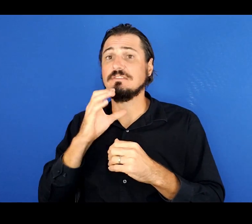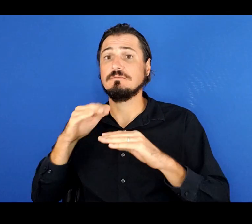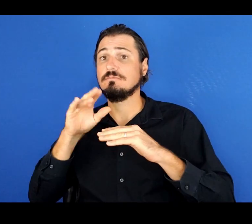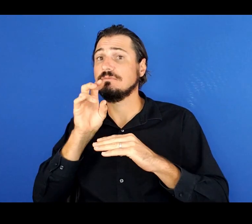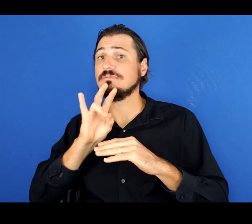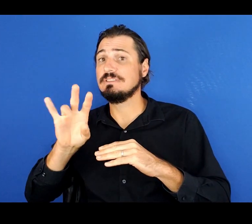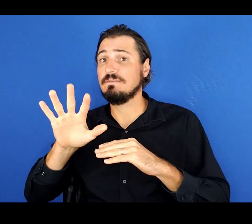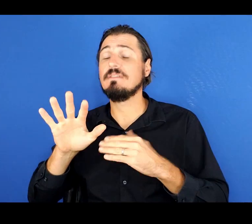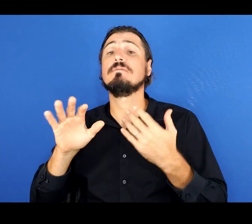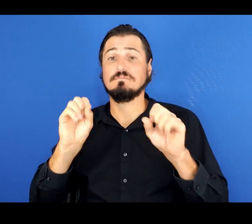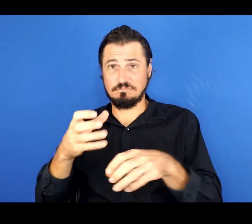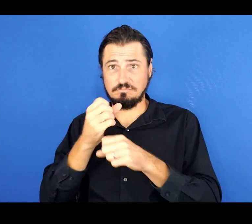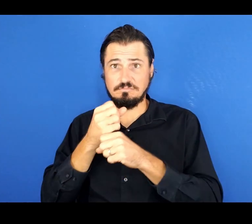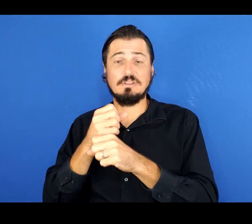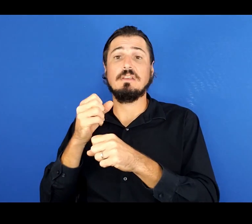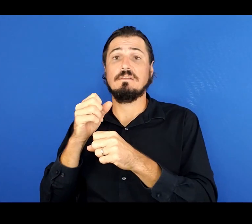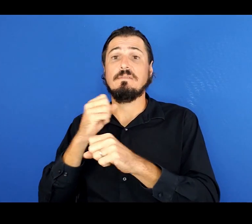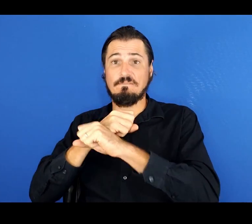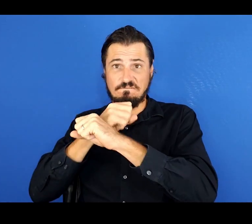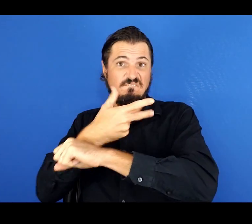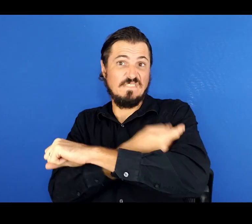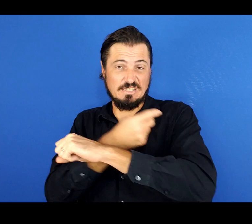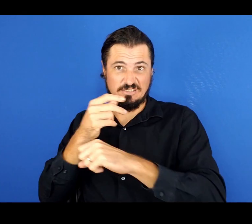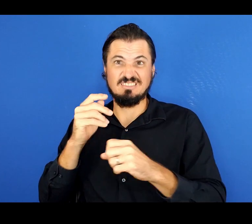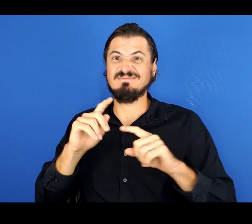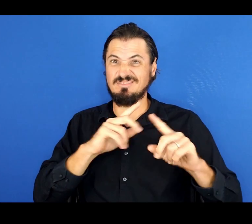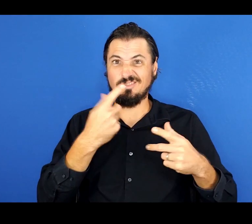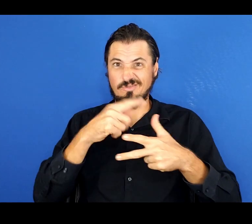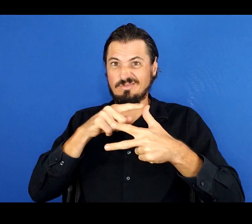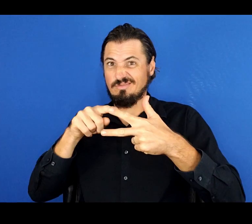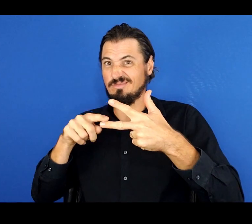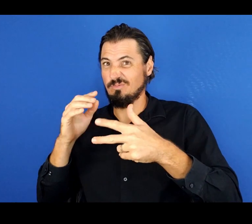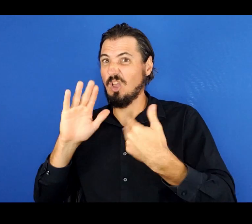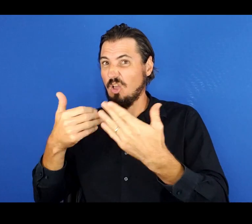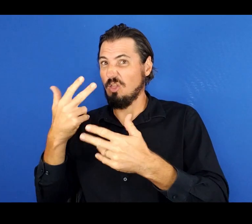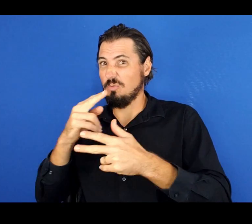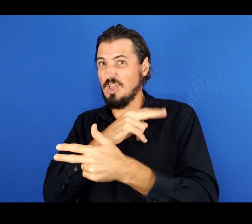vaccination at our 3 Kauai hospitals—Samuel Mahelona, Wilcox, and KVMH.